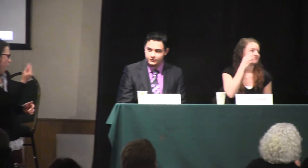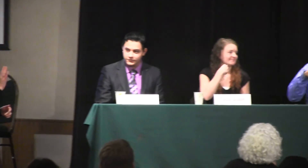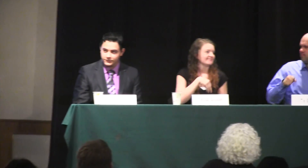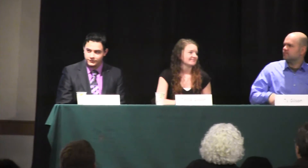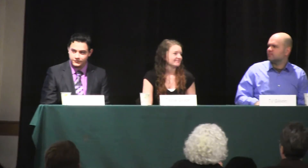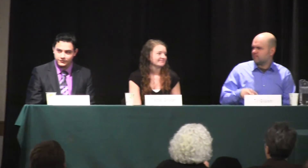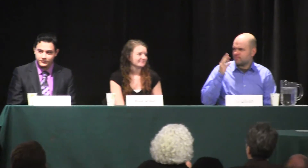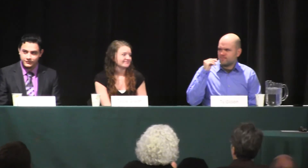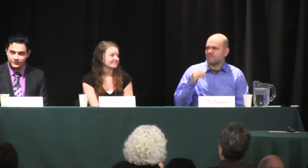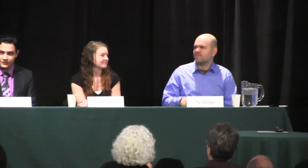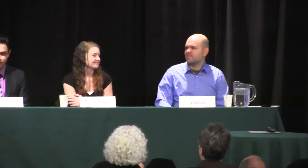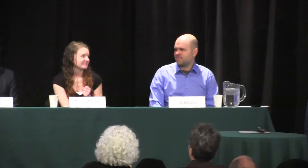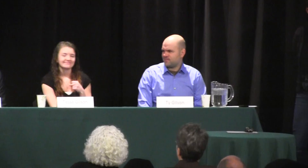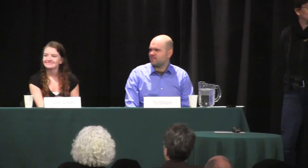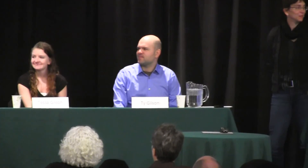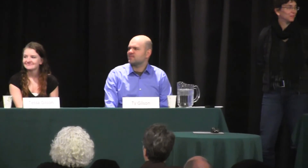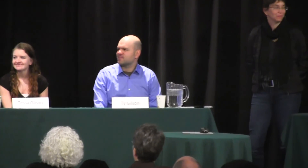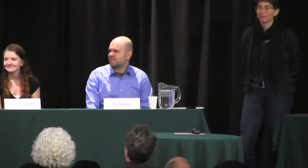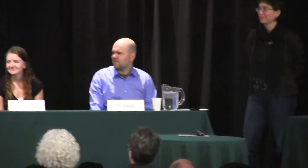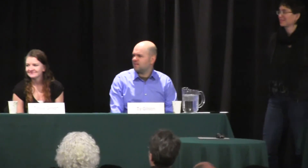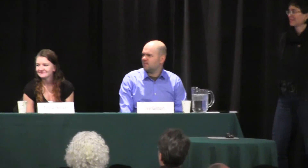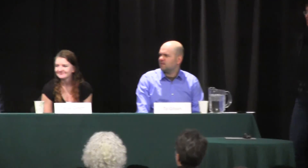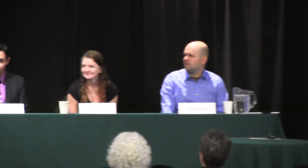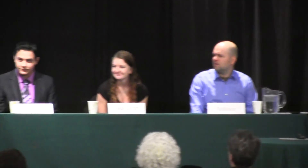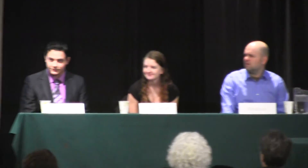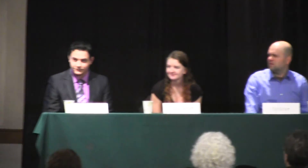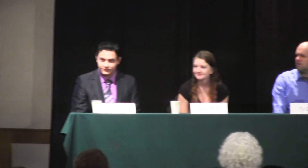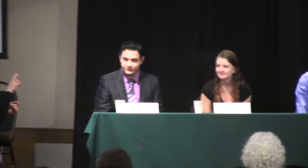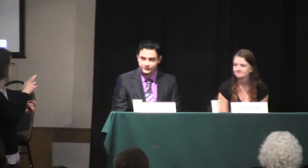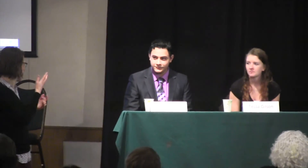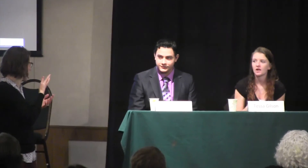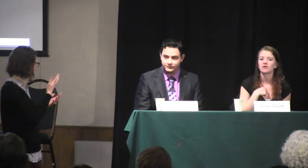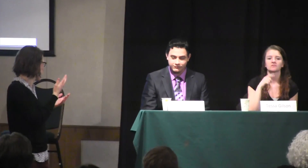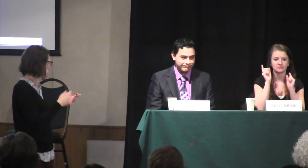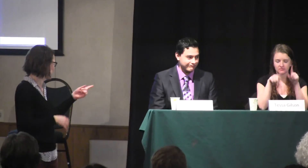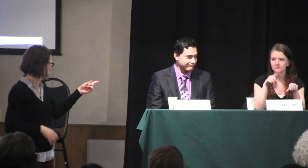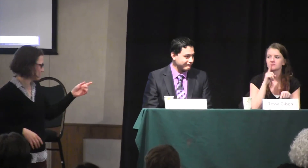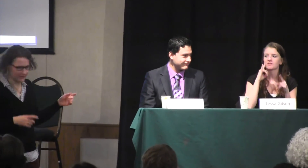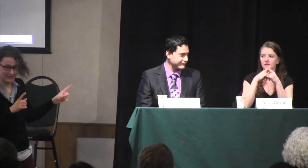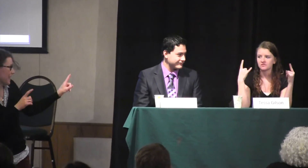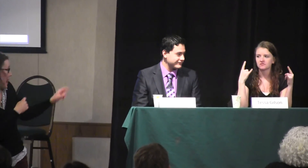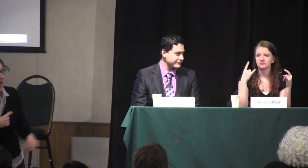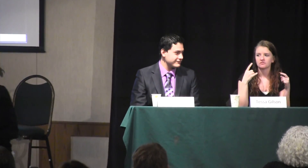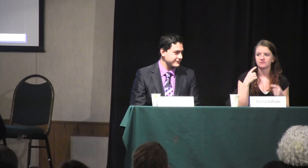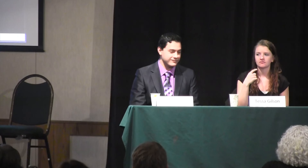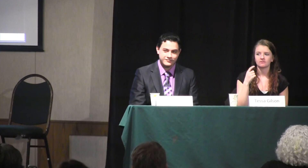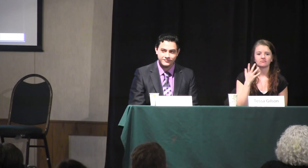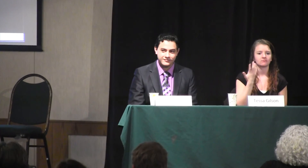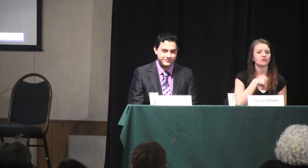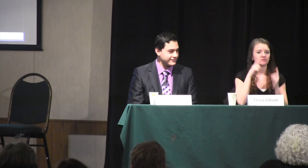Oh, yeah, totally. I think some of you were mainstreamed, some of you not. Did you get that at camp?